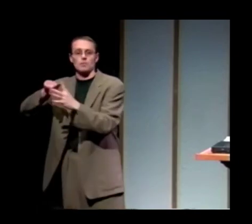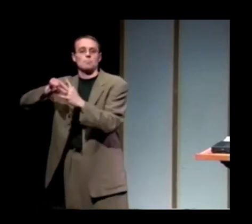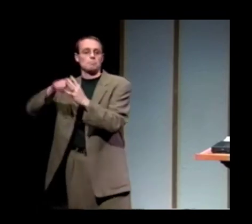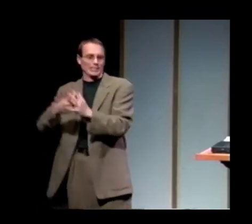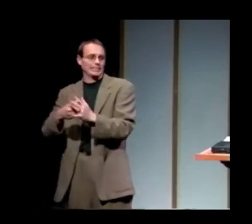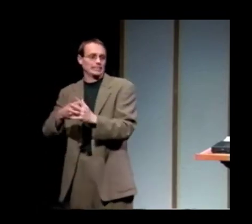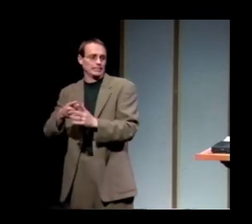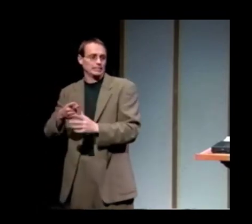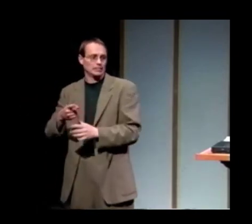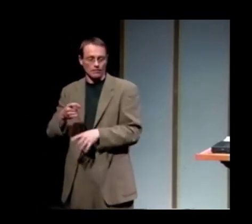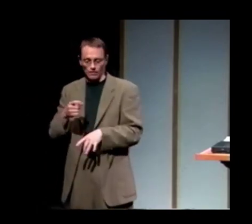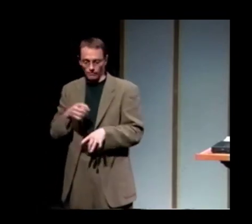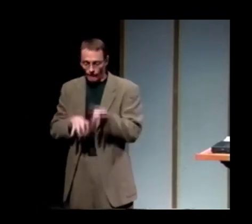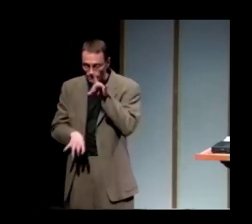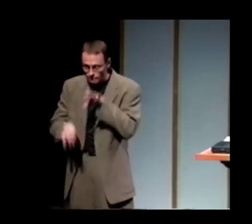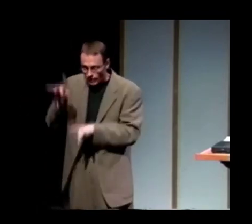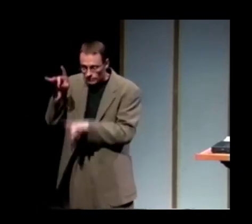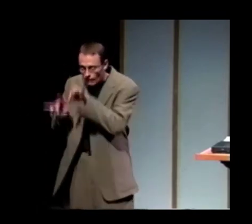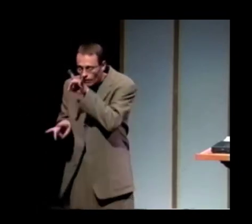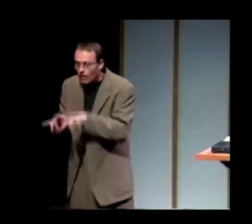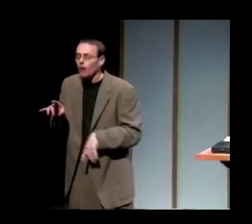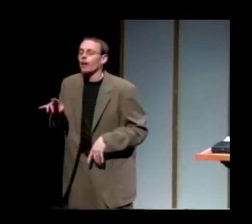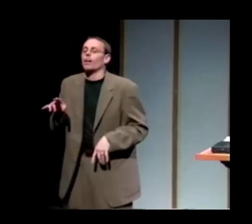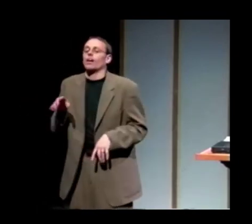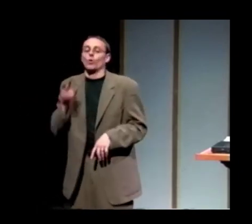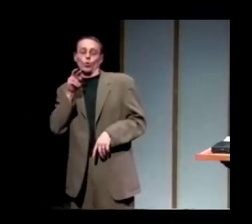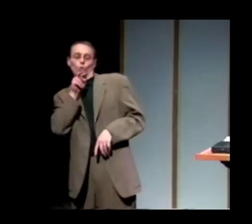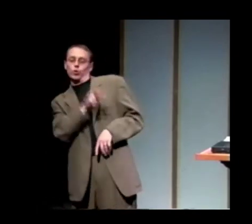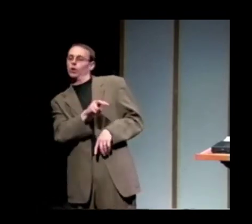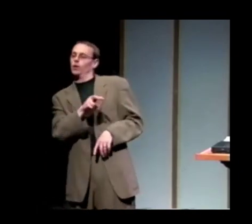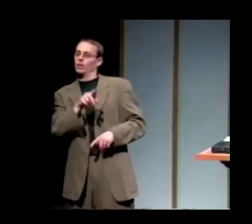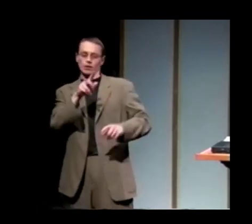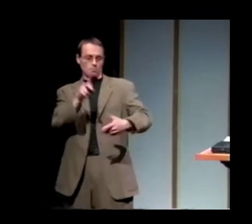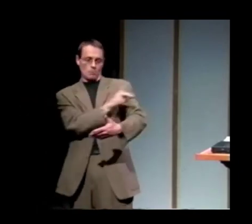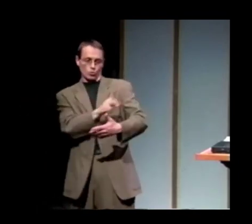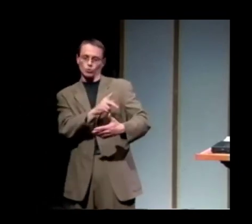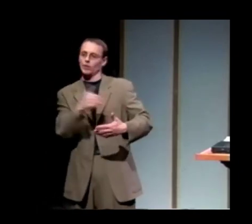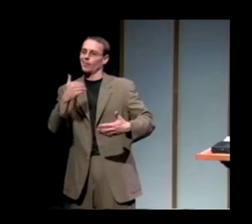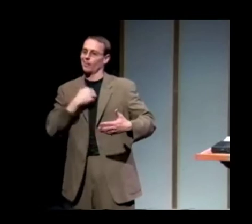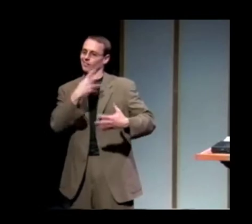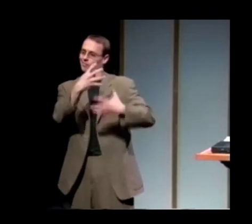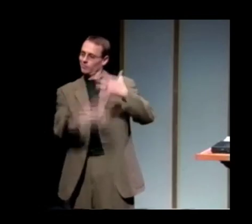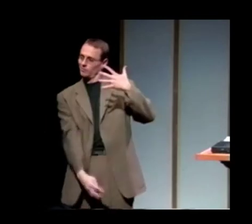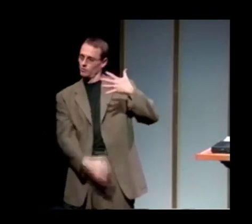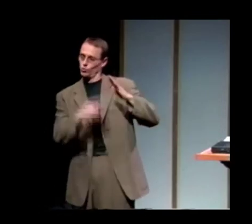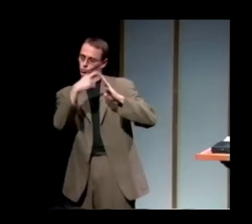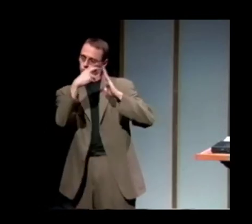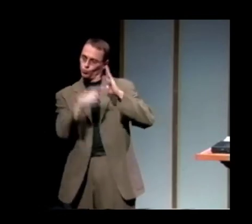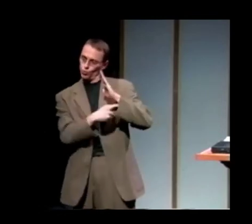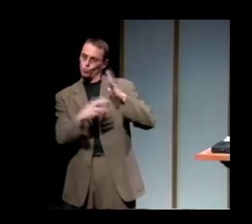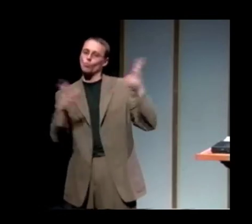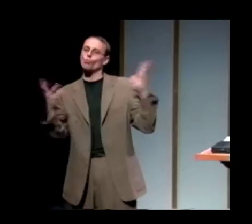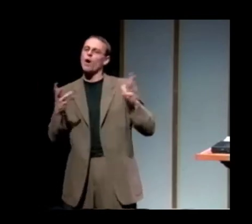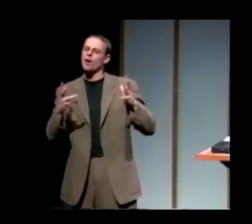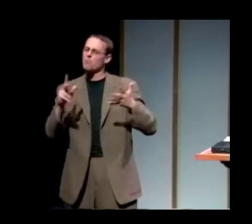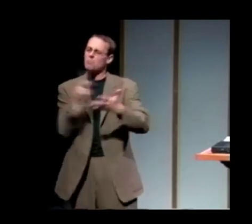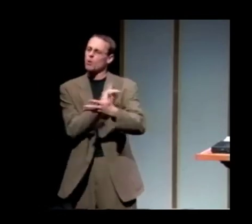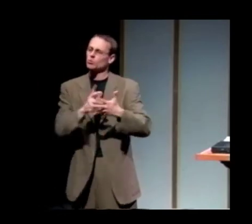AND THERE IS NO VOCABULARY TO DESCRIBE DEAF POETRY. SO THROUGH OUR ANALYSIS, WE FOUND THAT HEARING POETRY